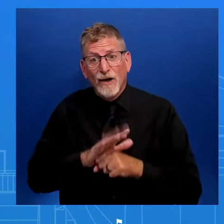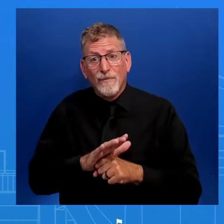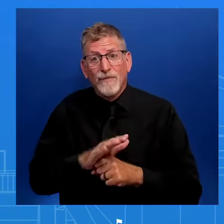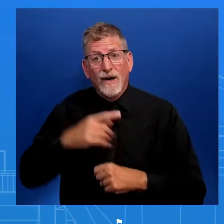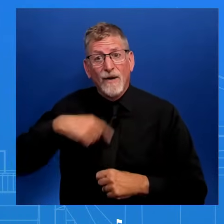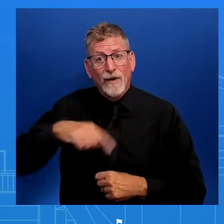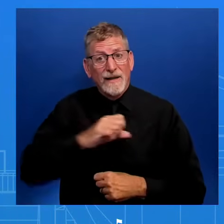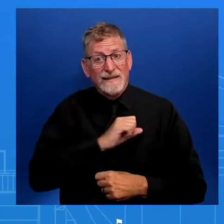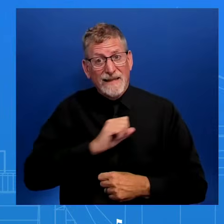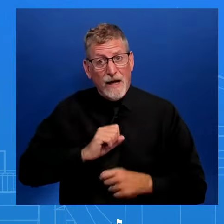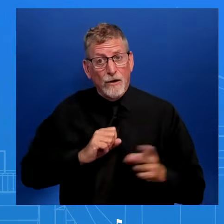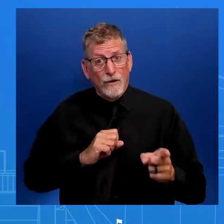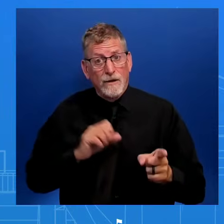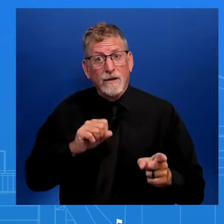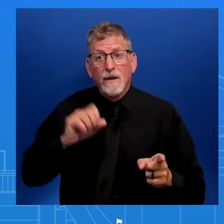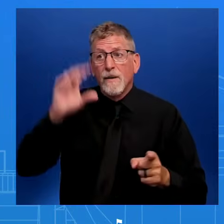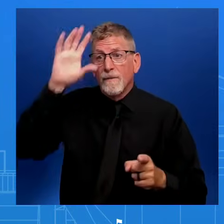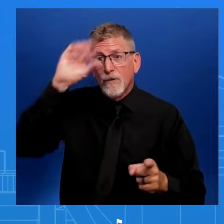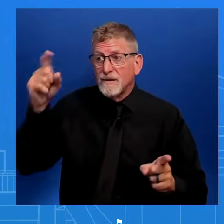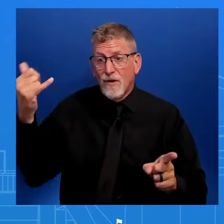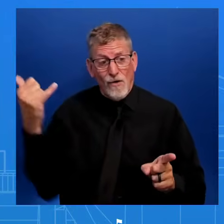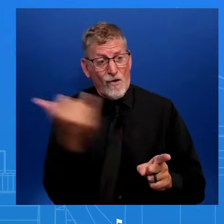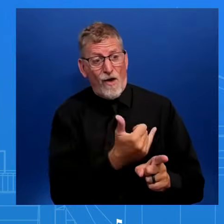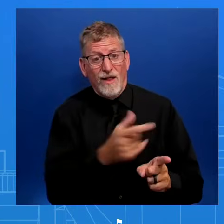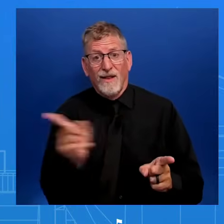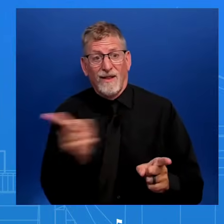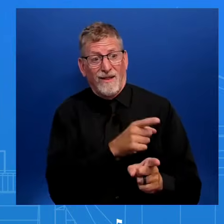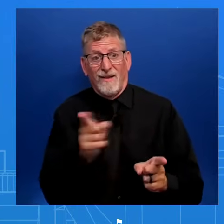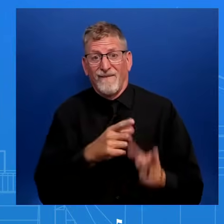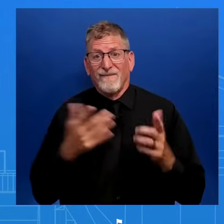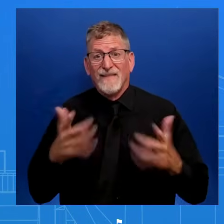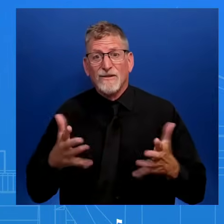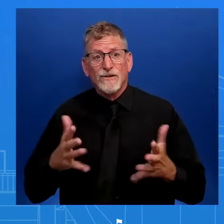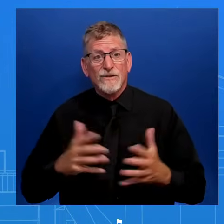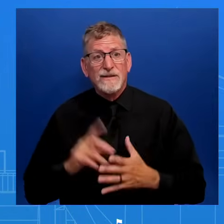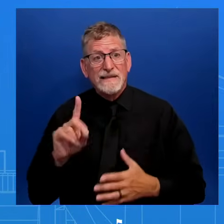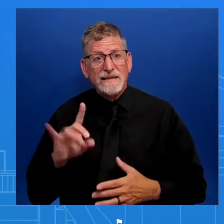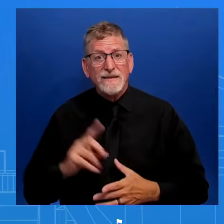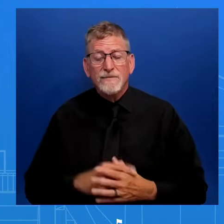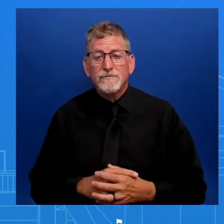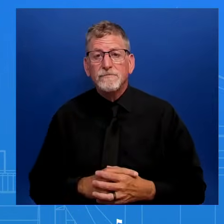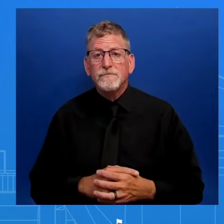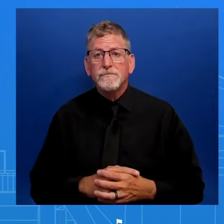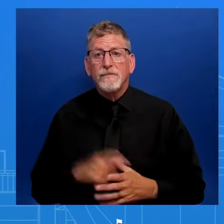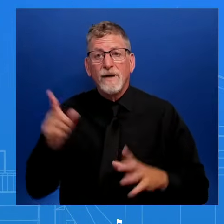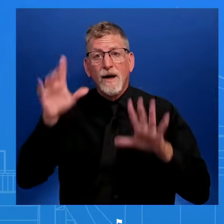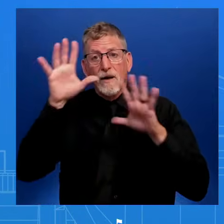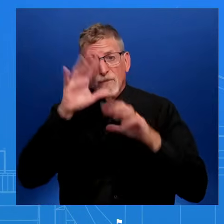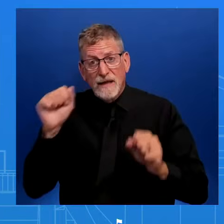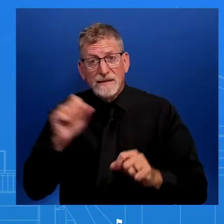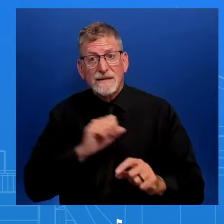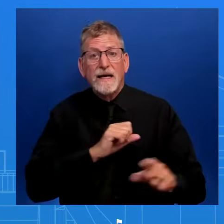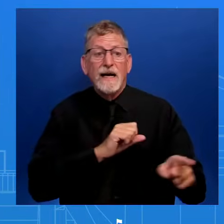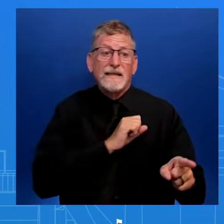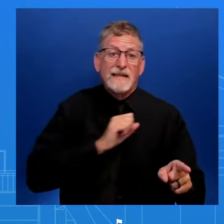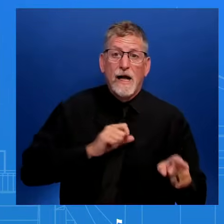And this president is actually making it happen. So, I'm going to just keep talking about that, keep laying that out, but --